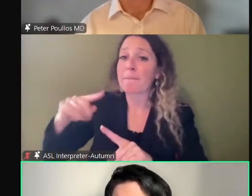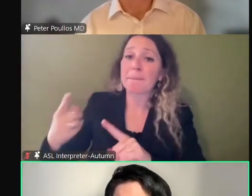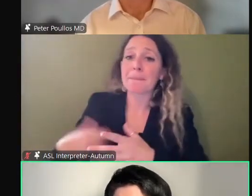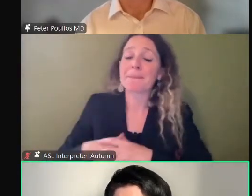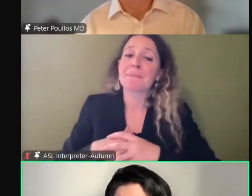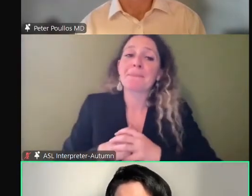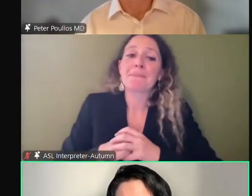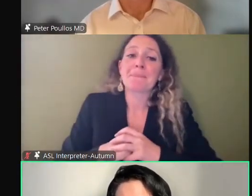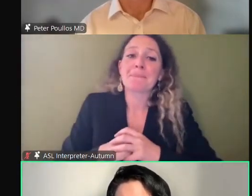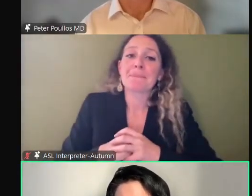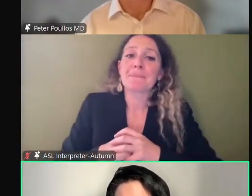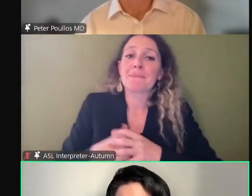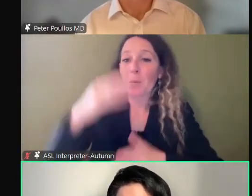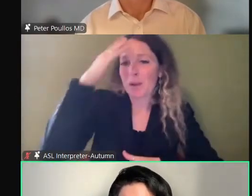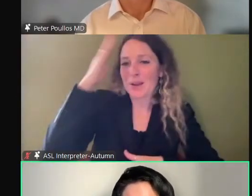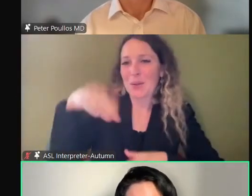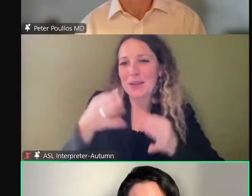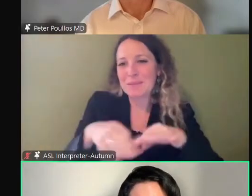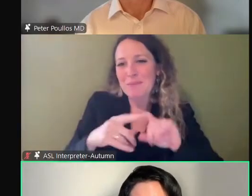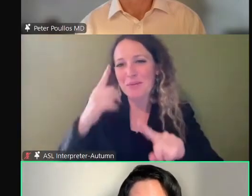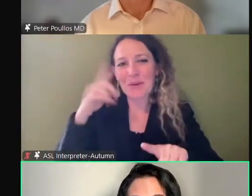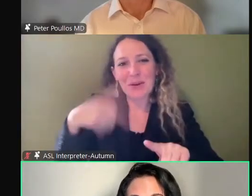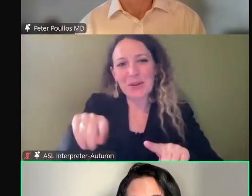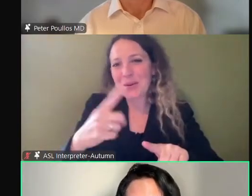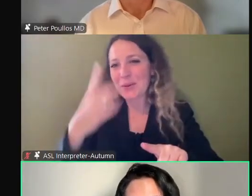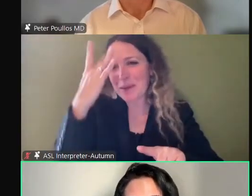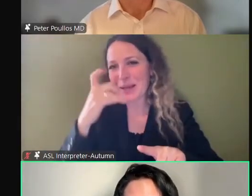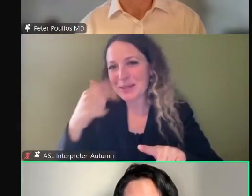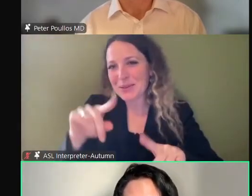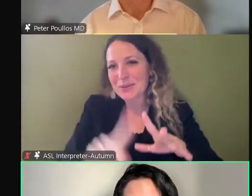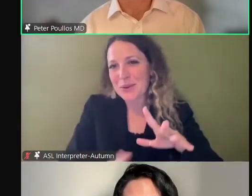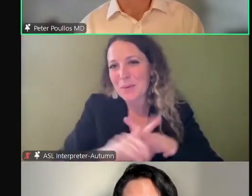because you showed up here today. >> Peter Poullos: Now we're going